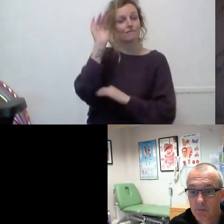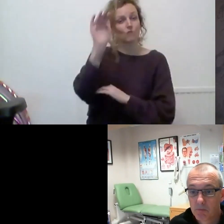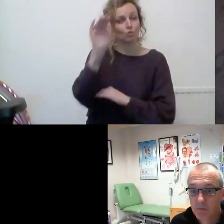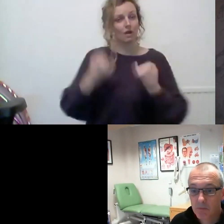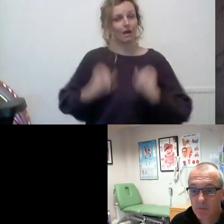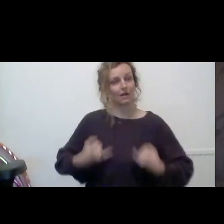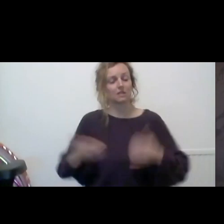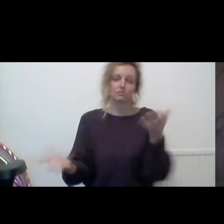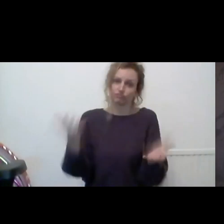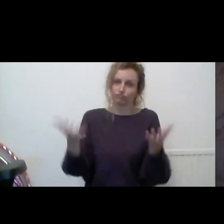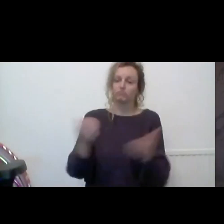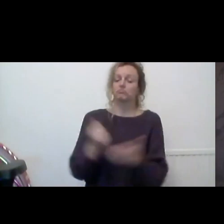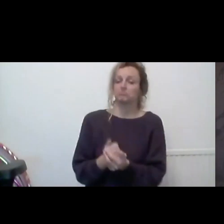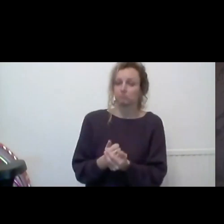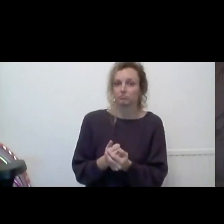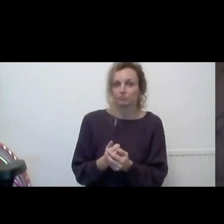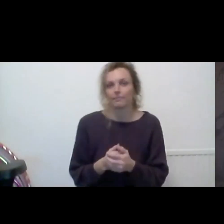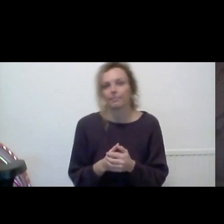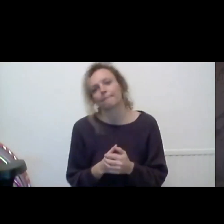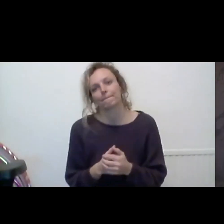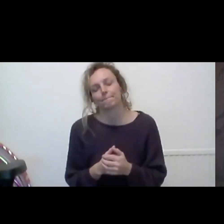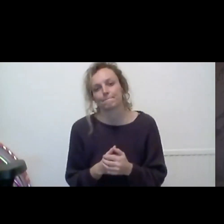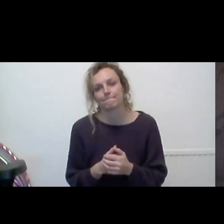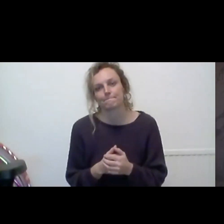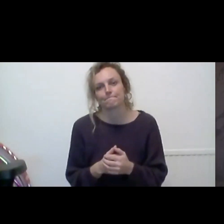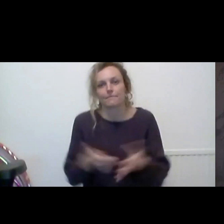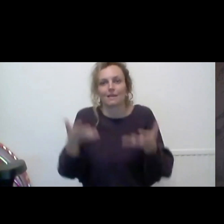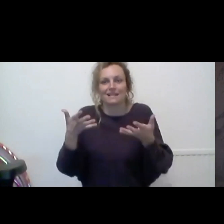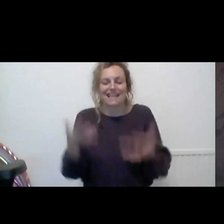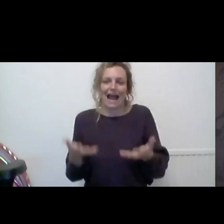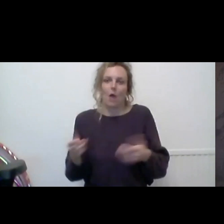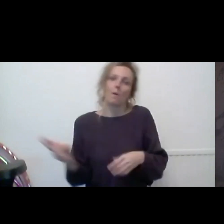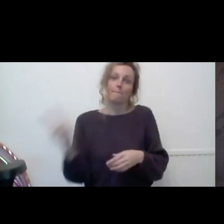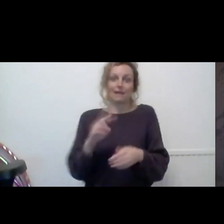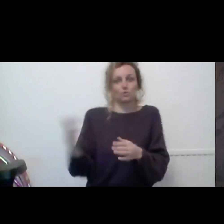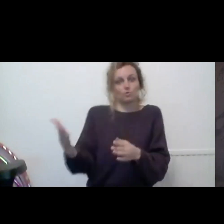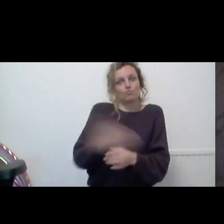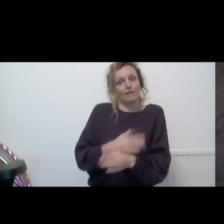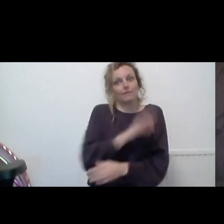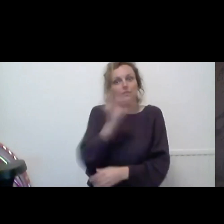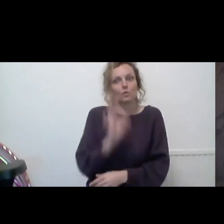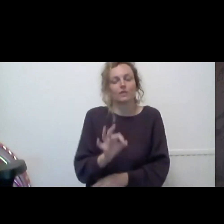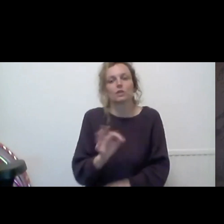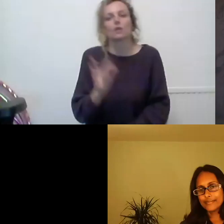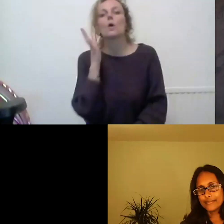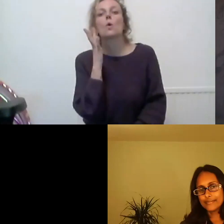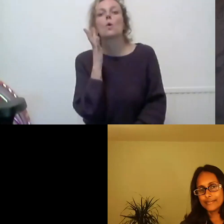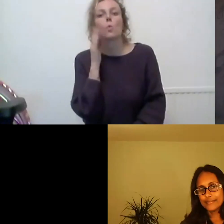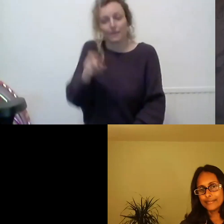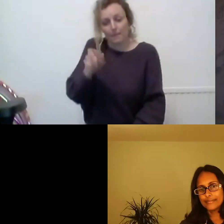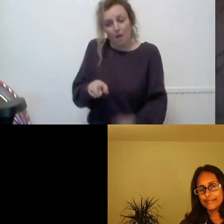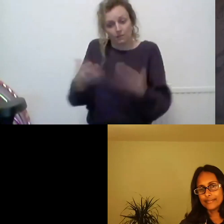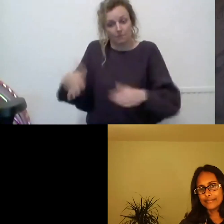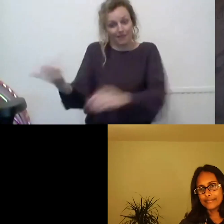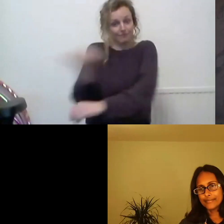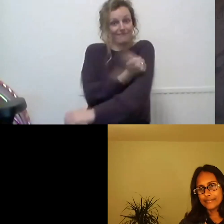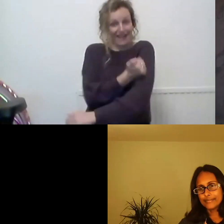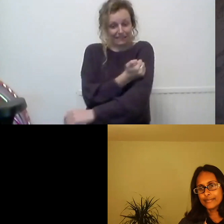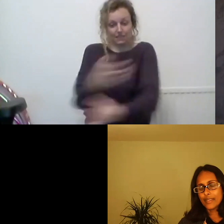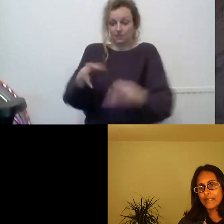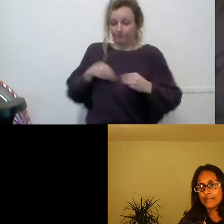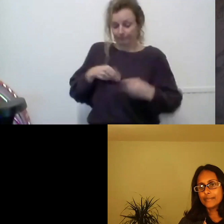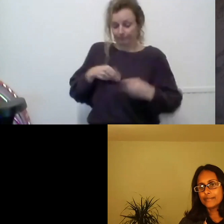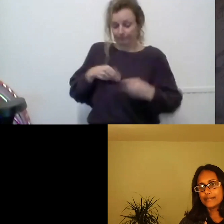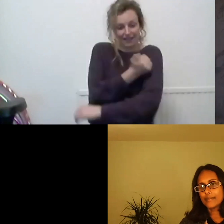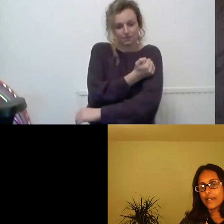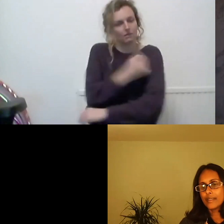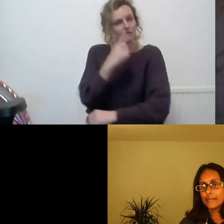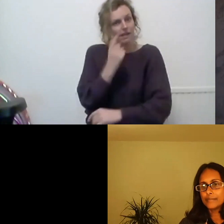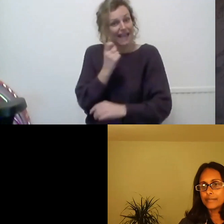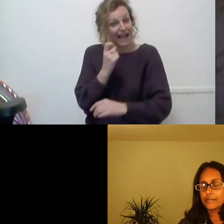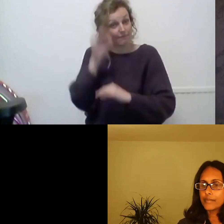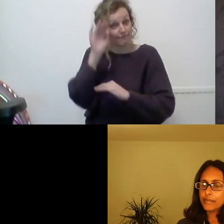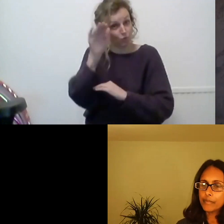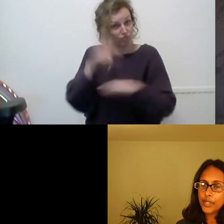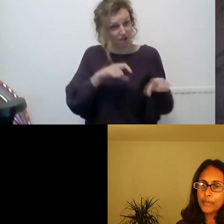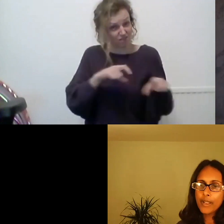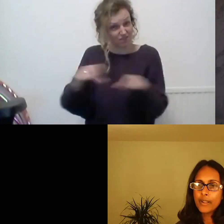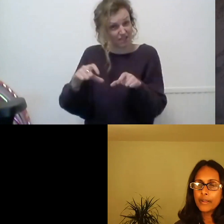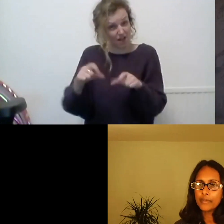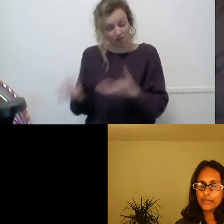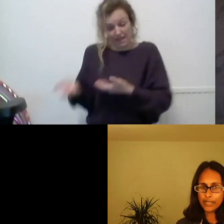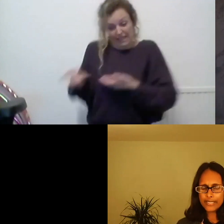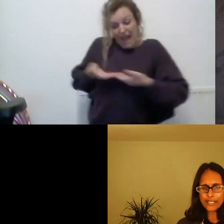earlier. So once people have been vaccinated, can they still transmit the virus? So it sounds